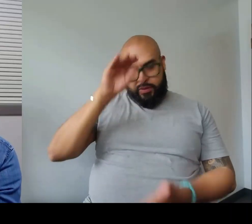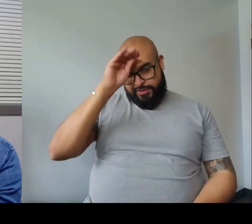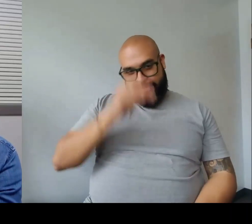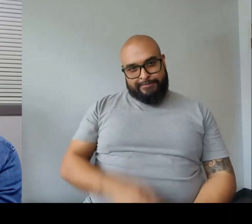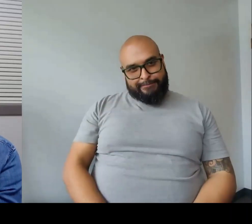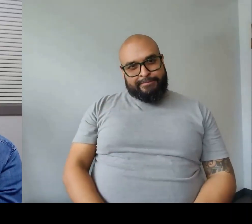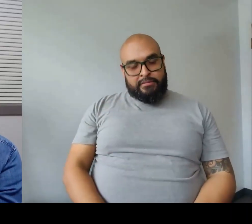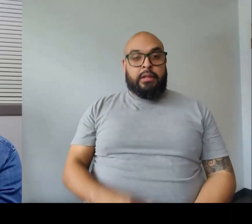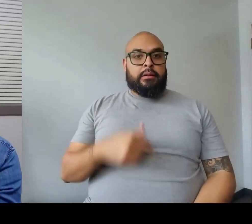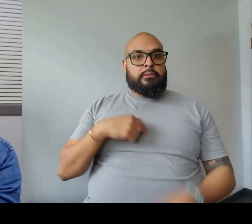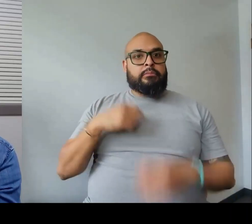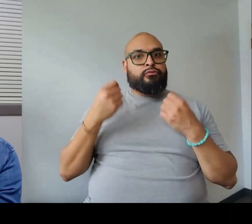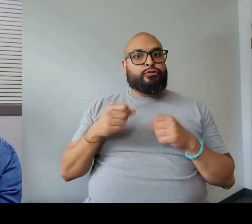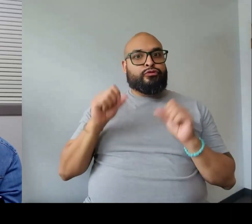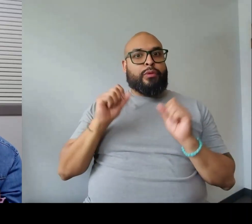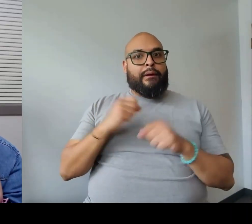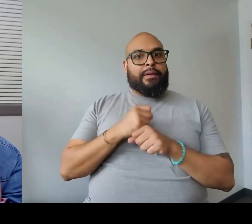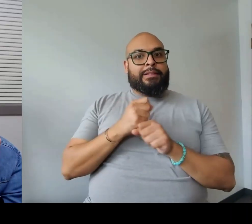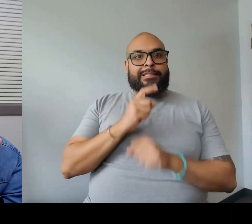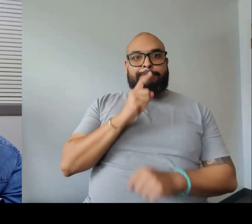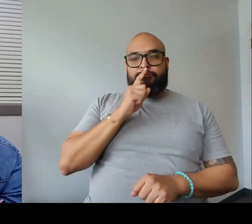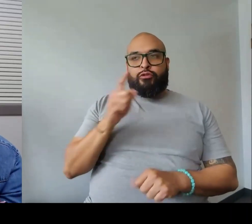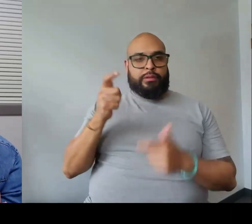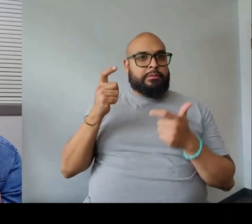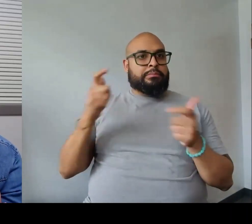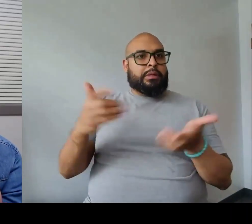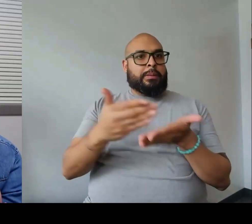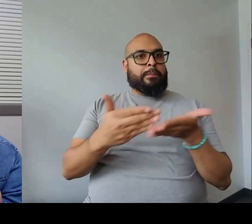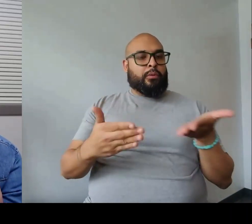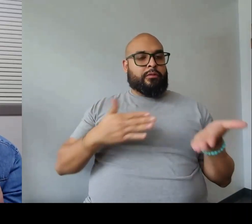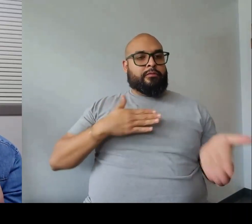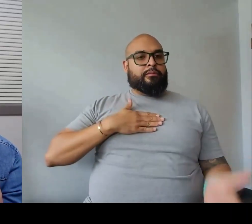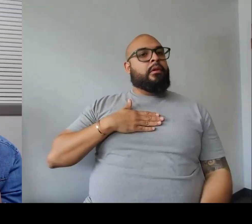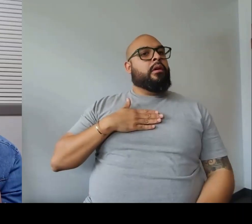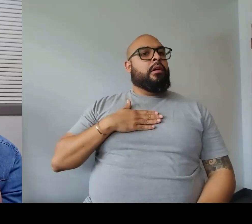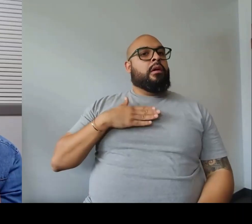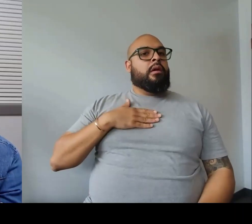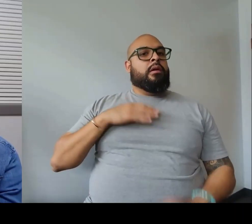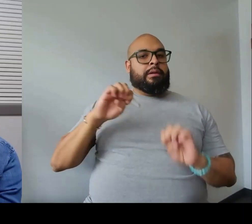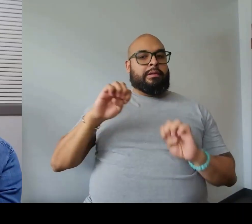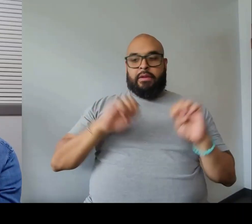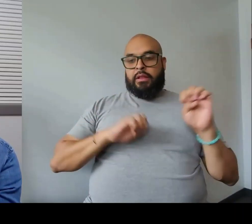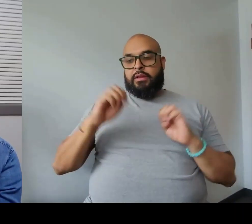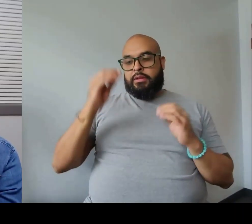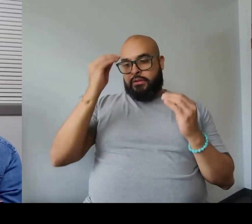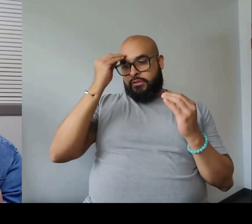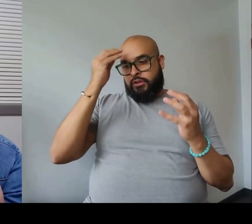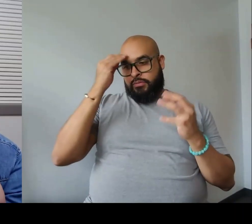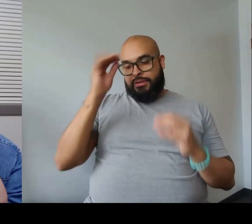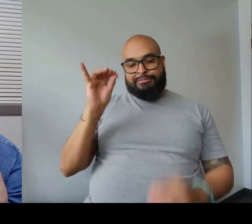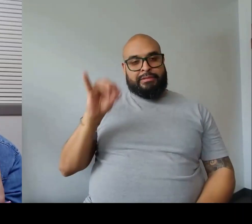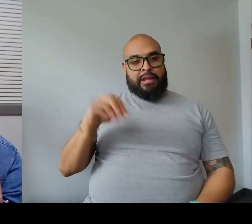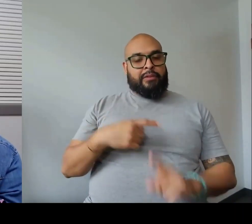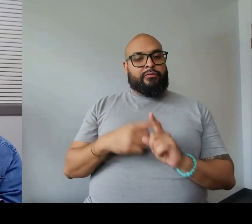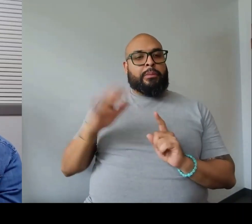And I try and make sure that's a huge component of my evaluation information, from their perspective.